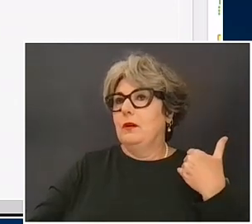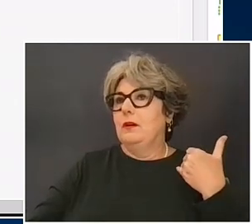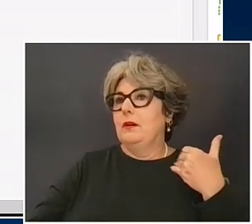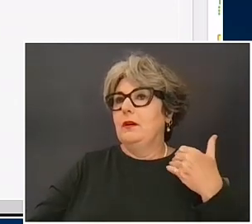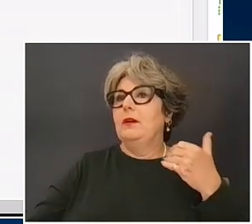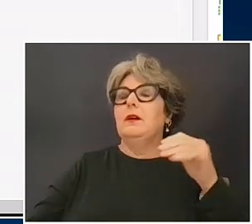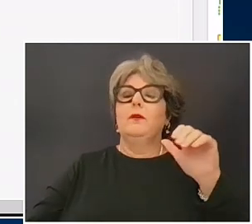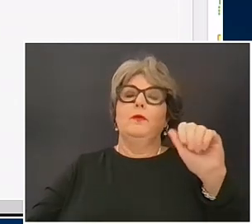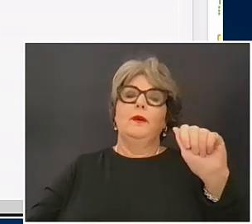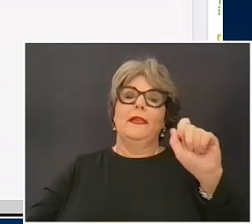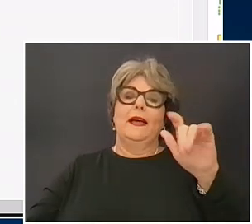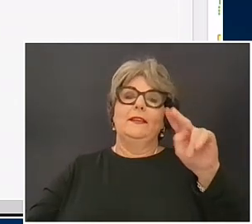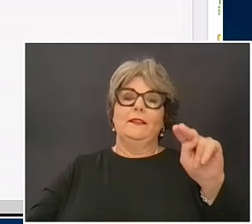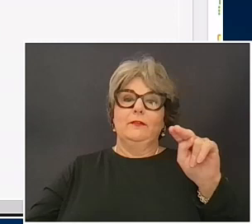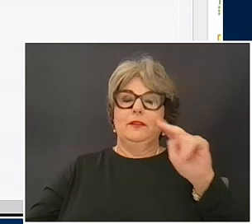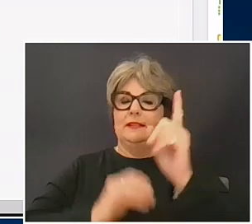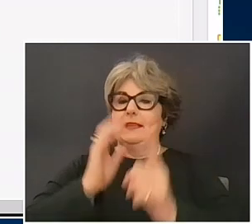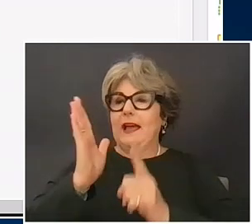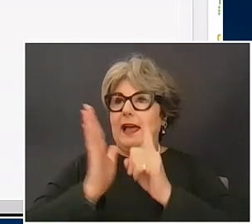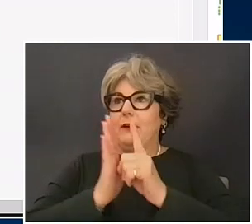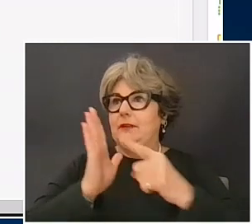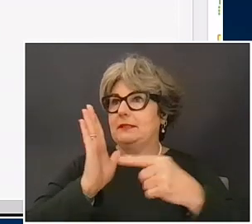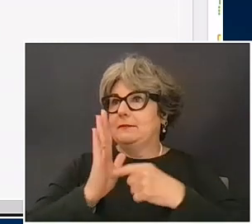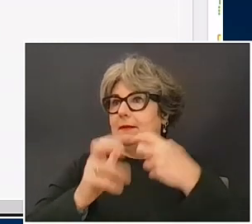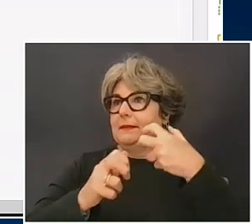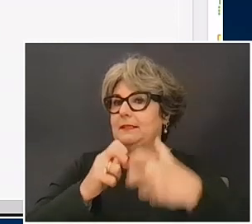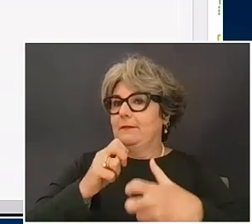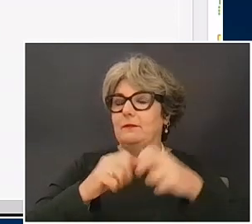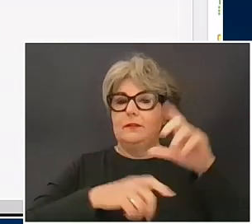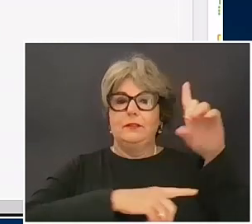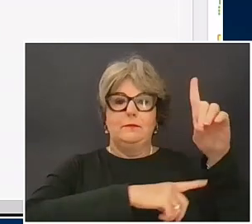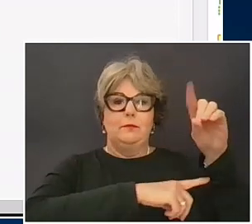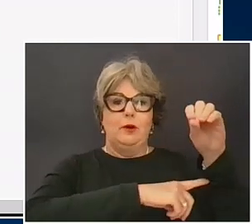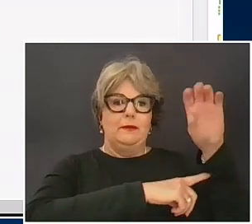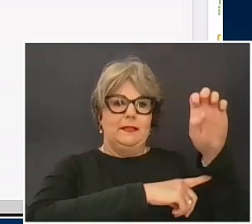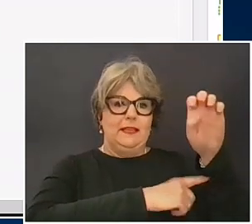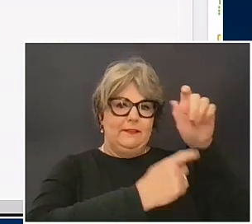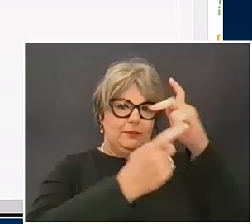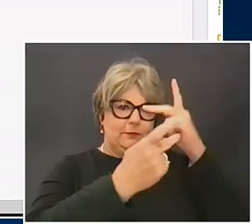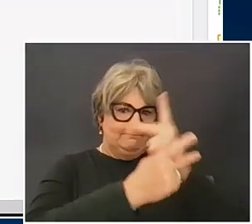hour issue, it is sometimes difficult for the Department to dig down to the level of